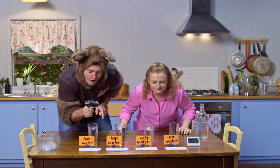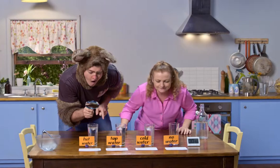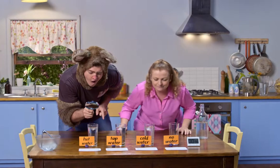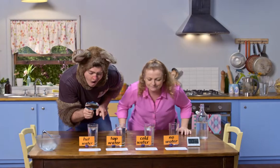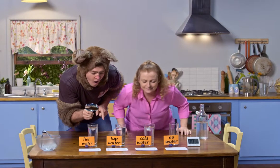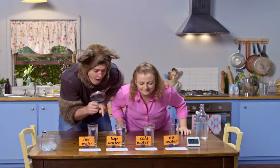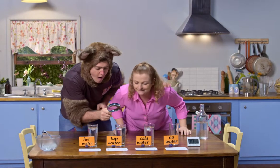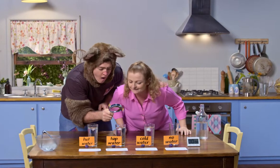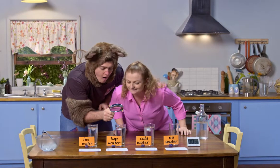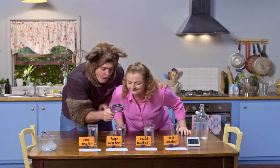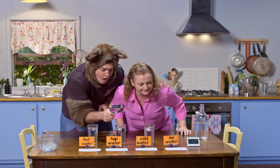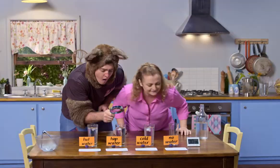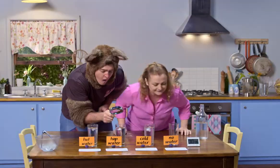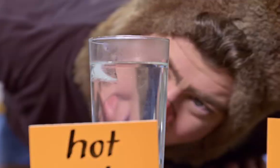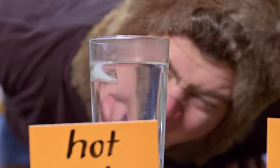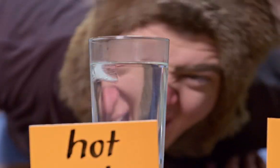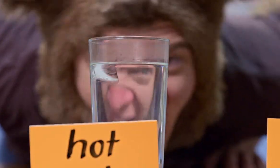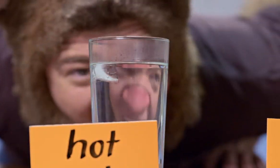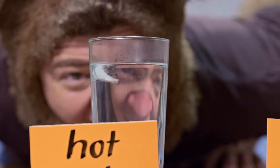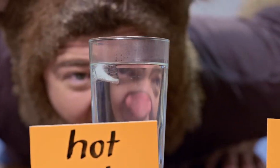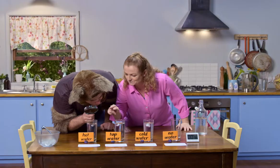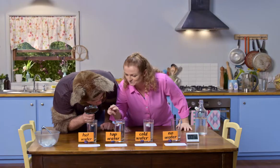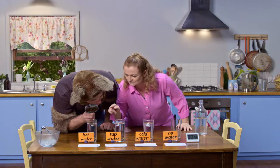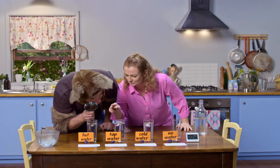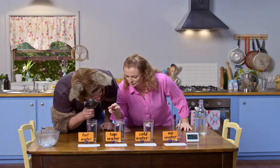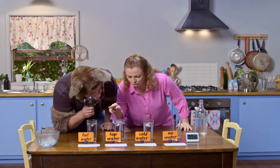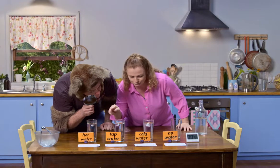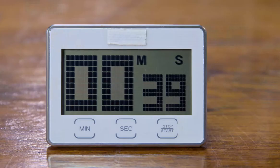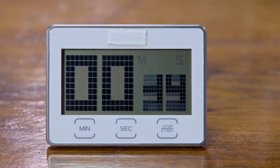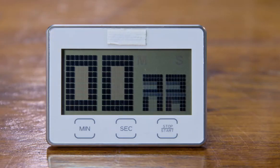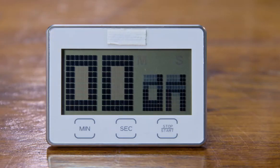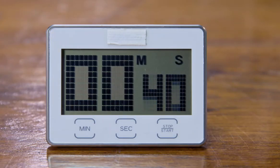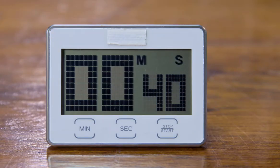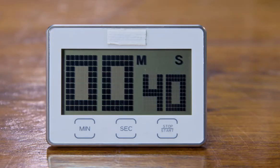Hmm. Oh. Ha, ha. Ooh.